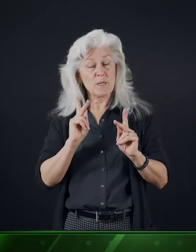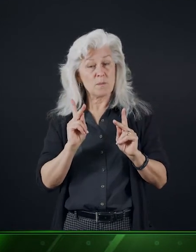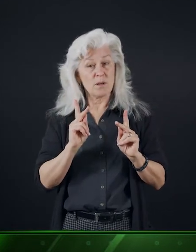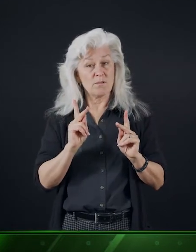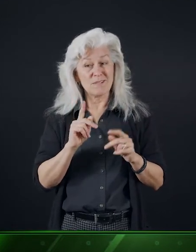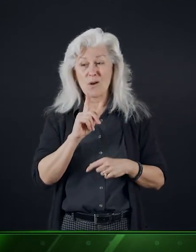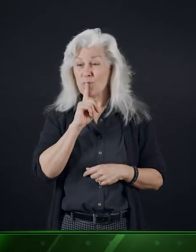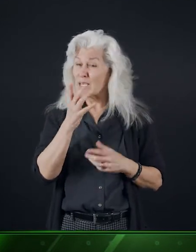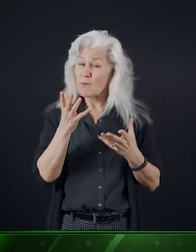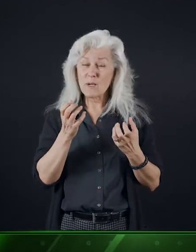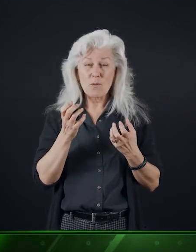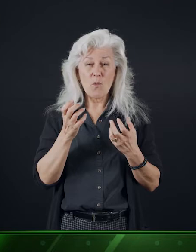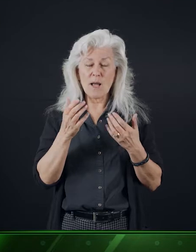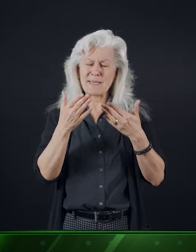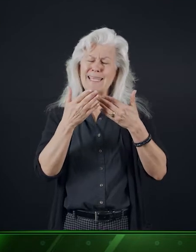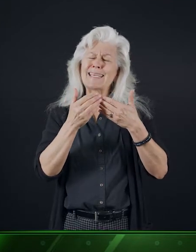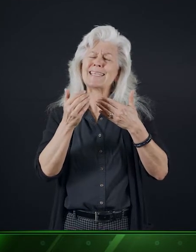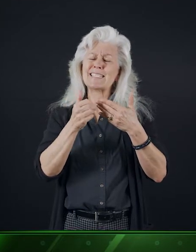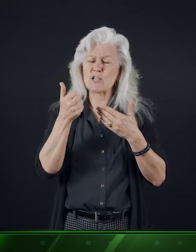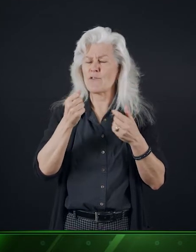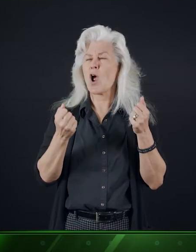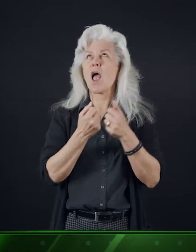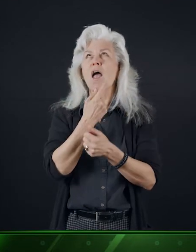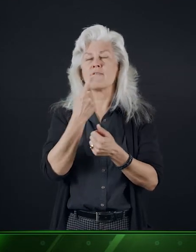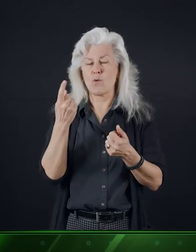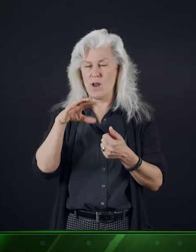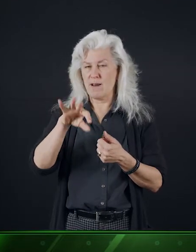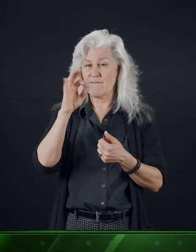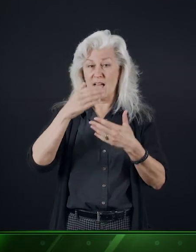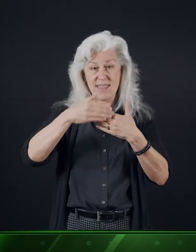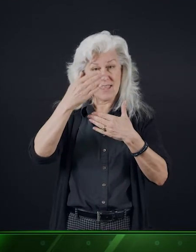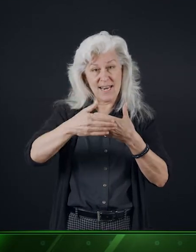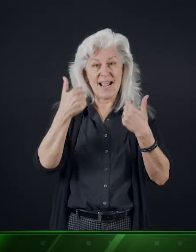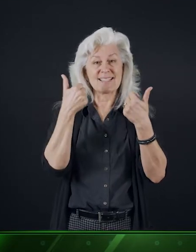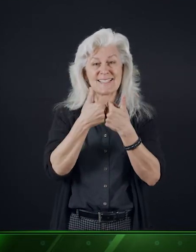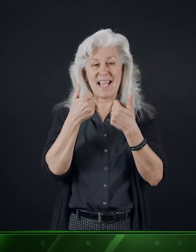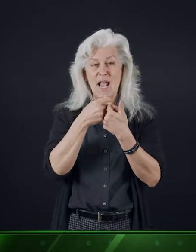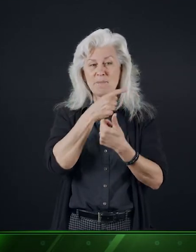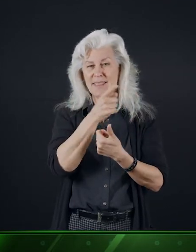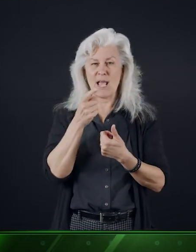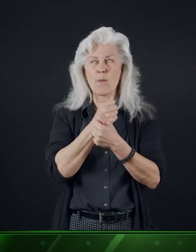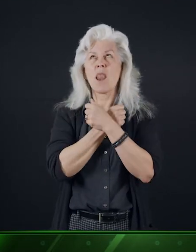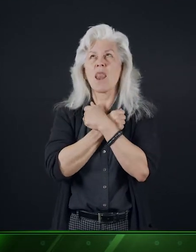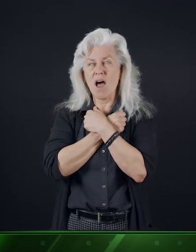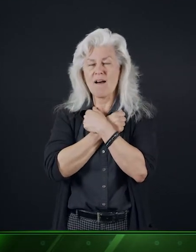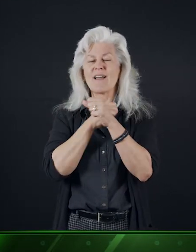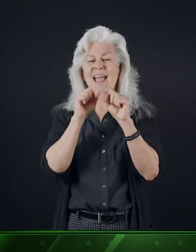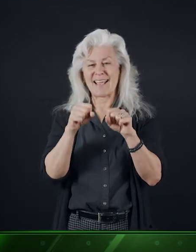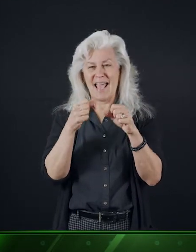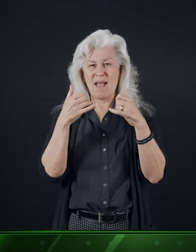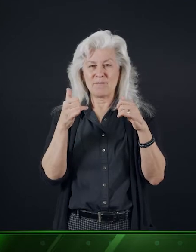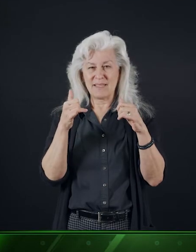for everyone to find the next game that they will love and can play, while sharing the joy of play and creation.